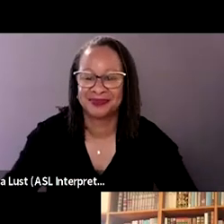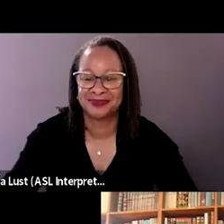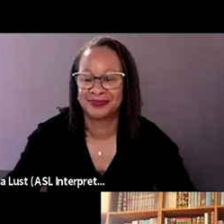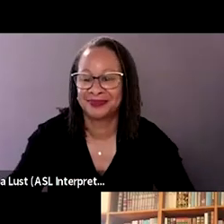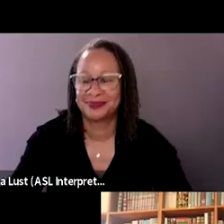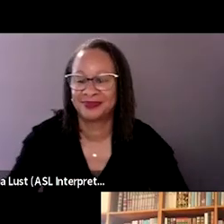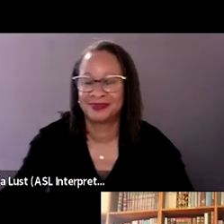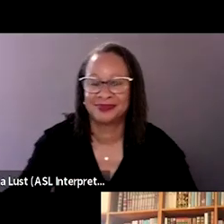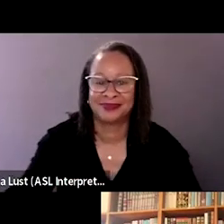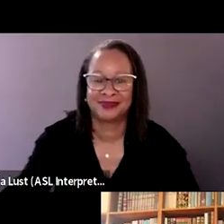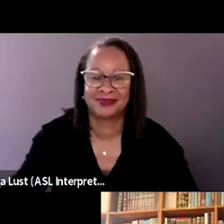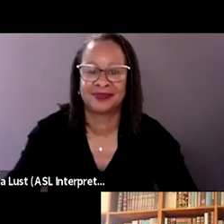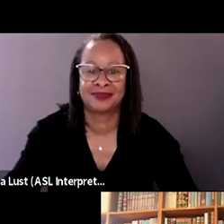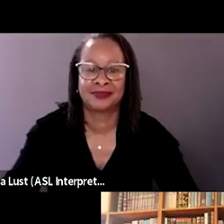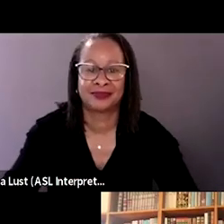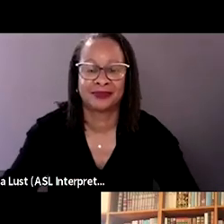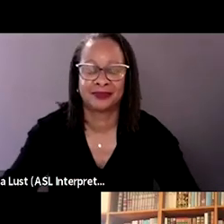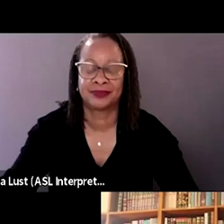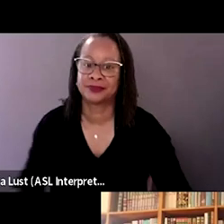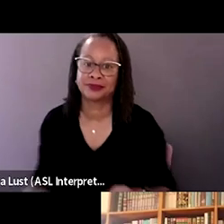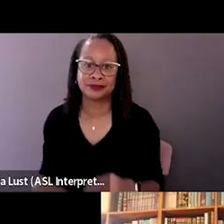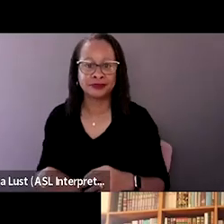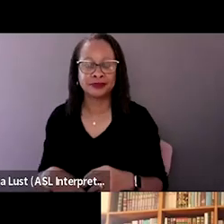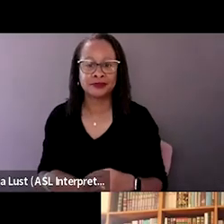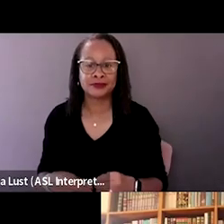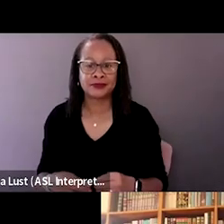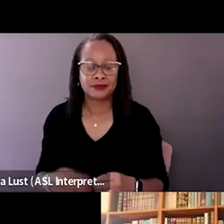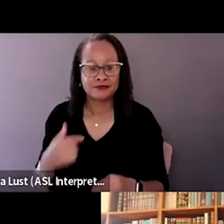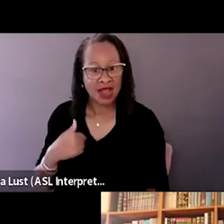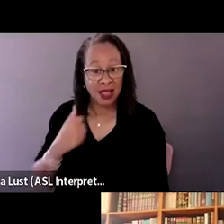No, I never had the problem of saying